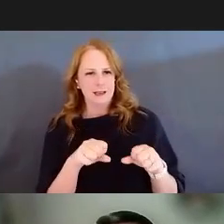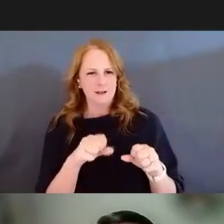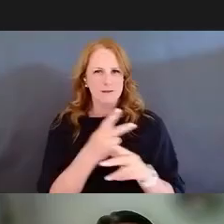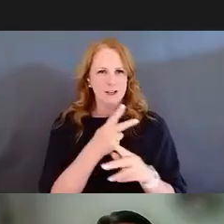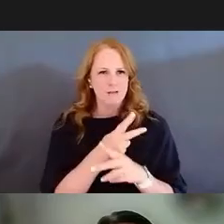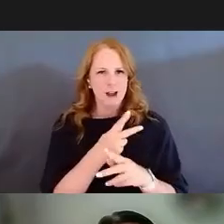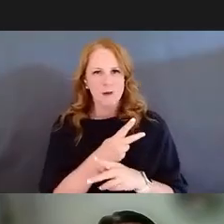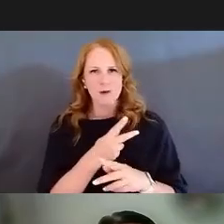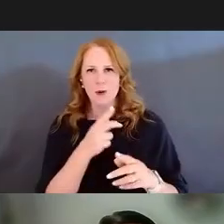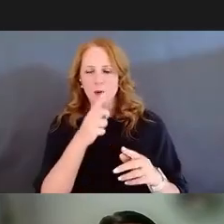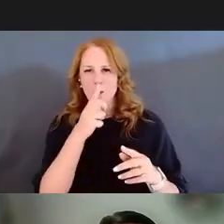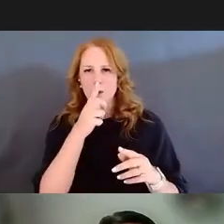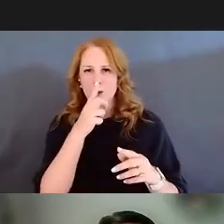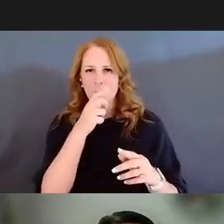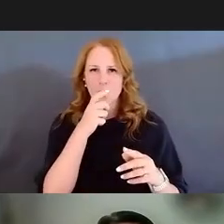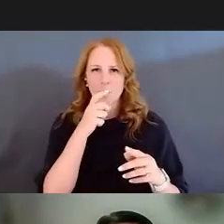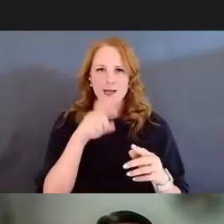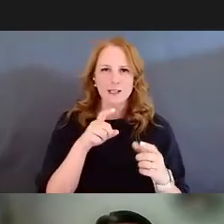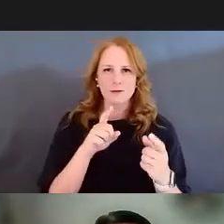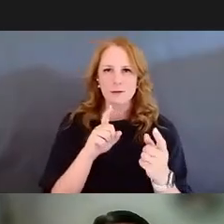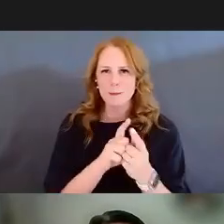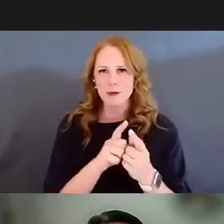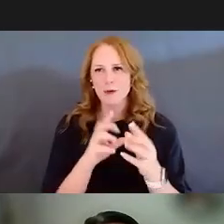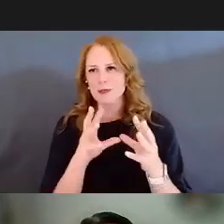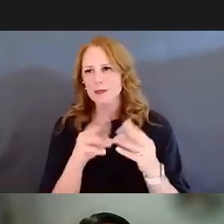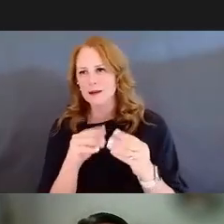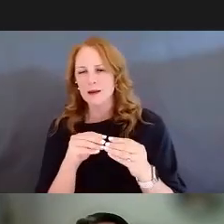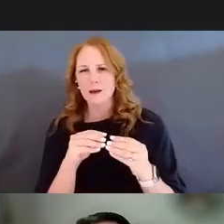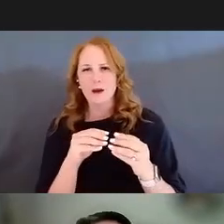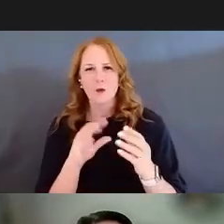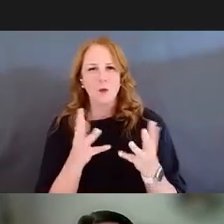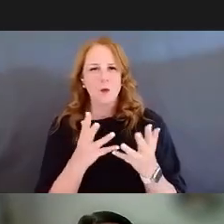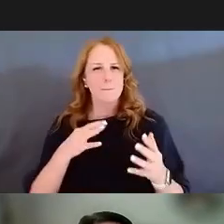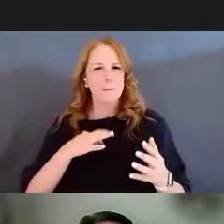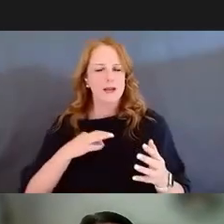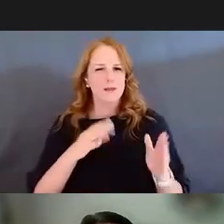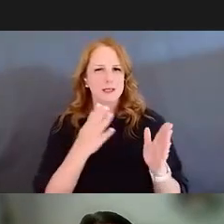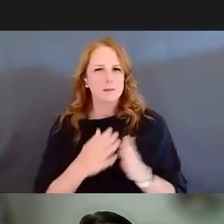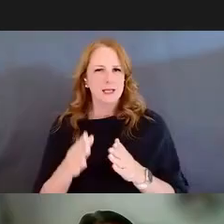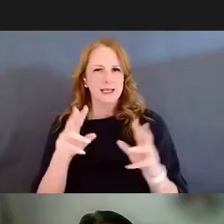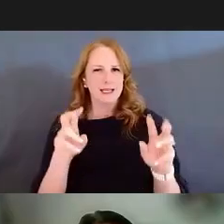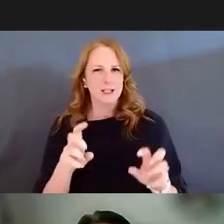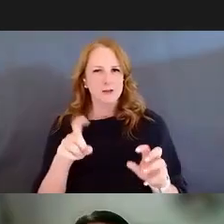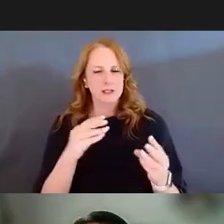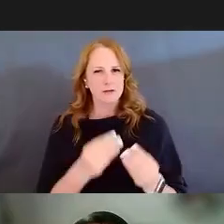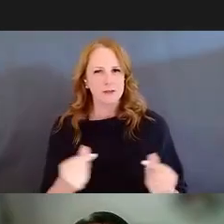we need to meet with and what kinds of uh benefits planning issues need to be resolved along the way.